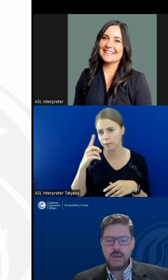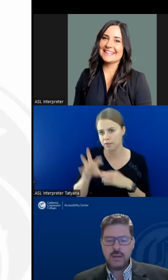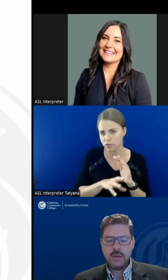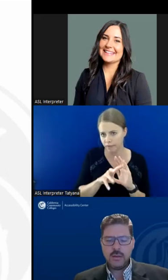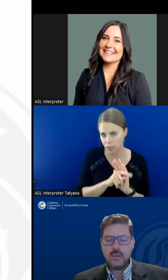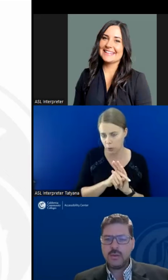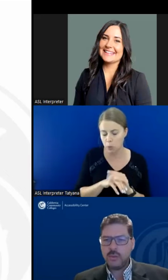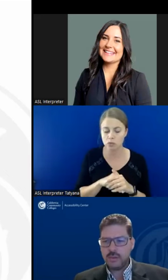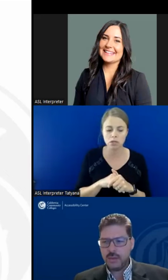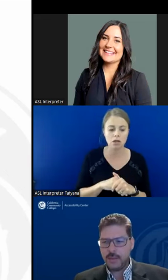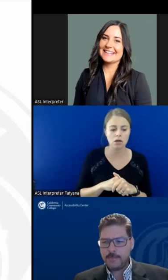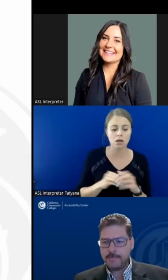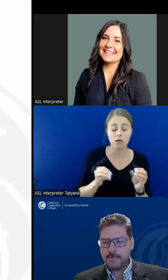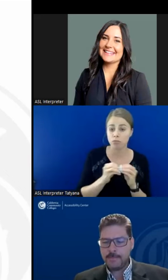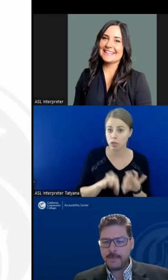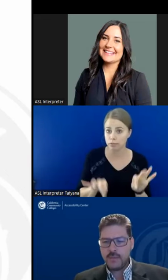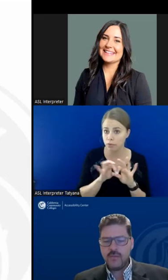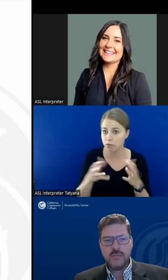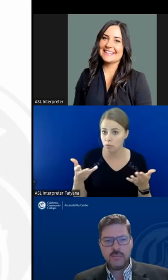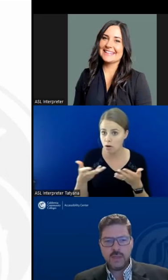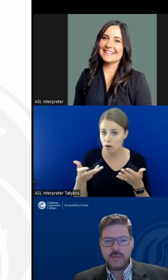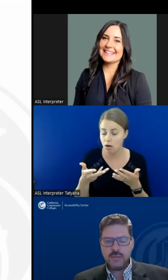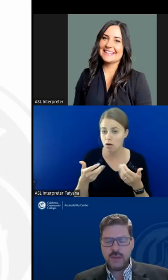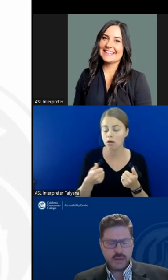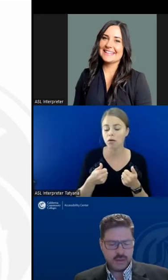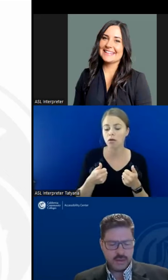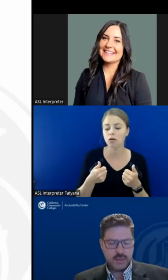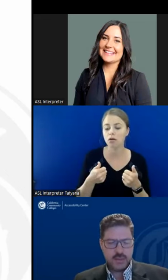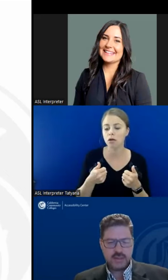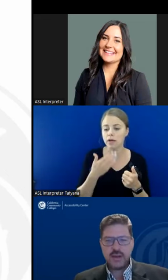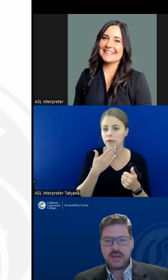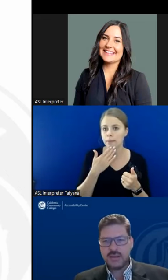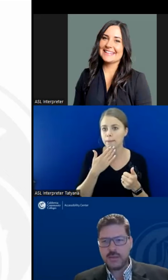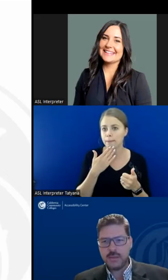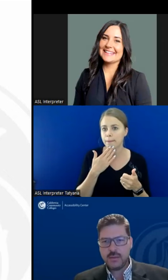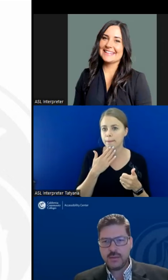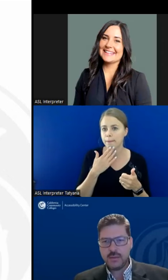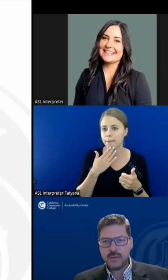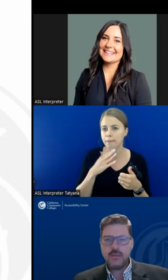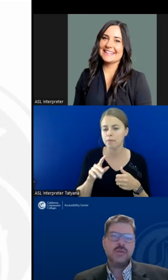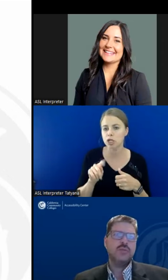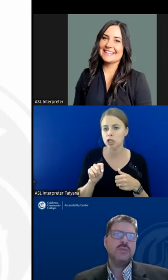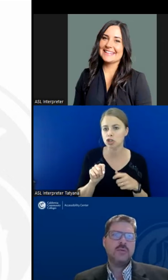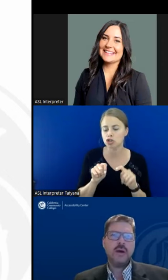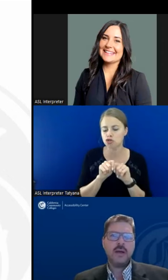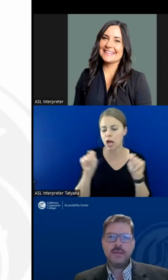More importantly for even better accessibility a transcript should be provided.